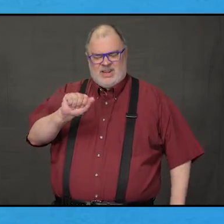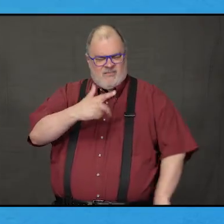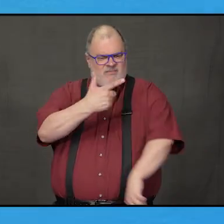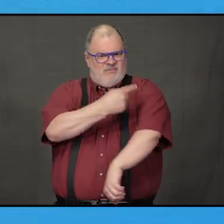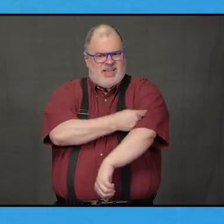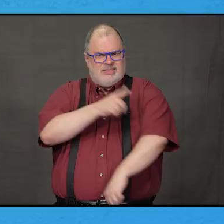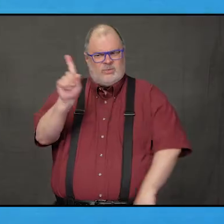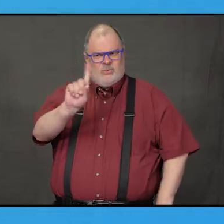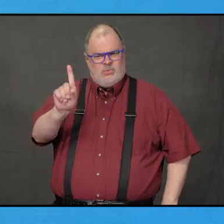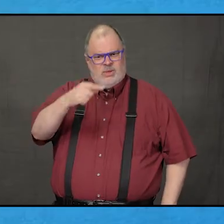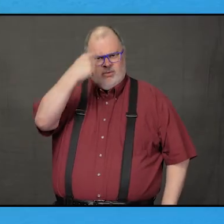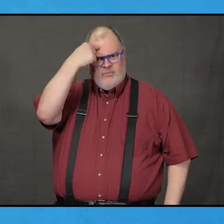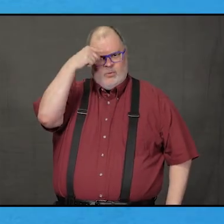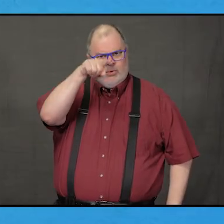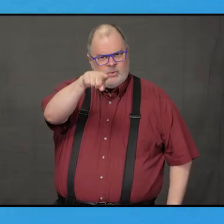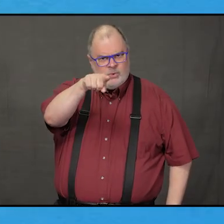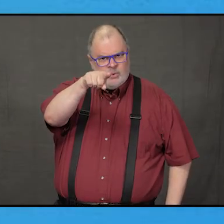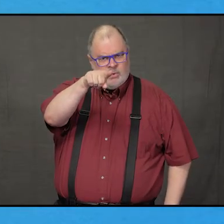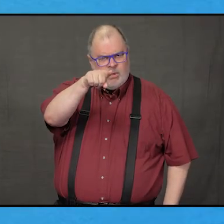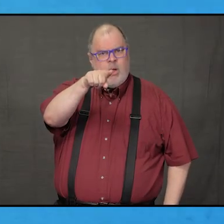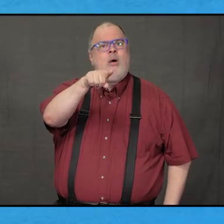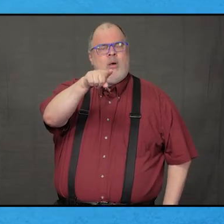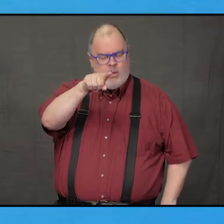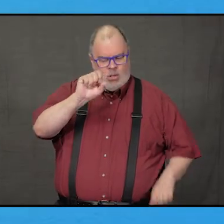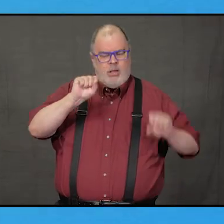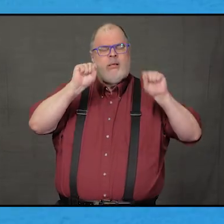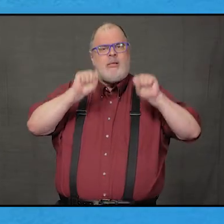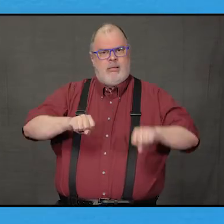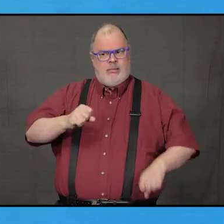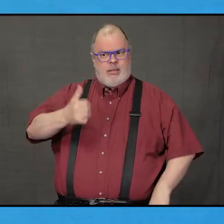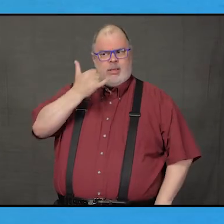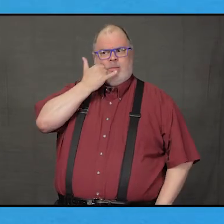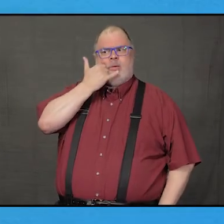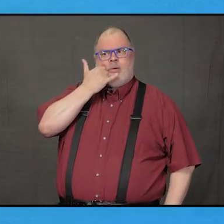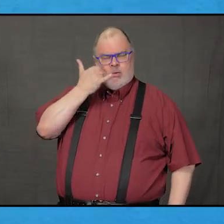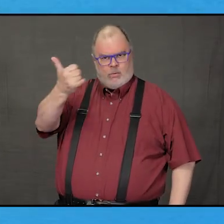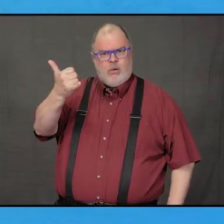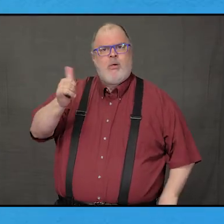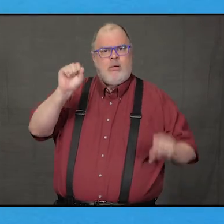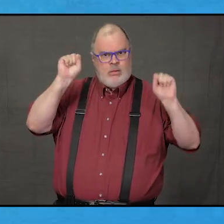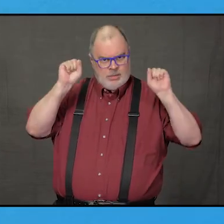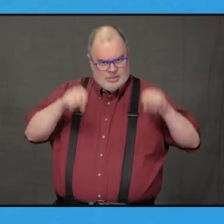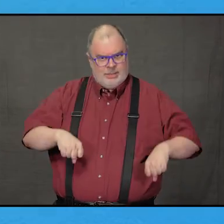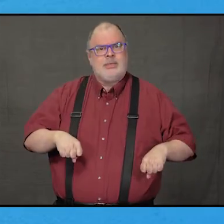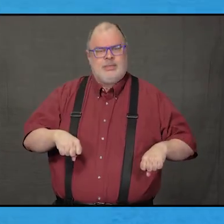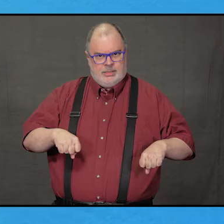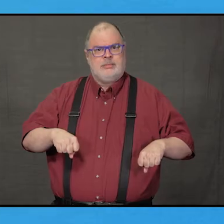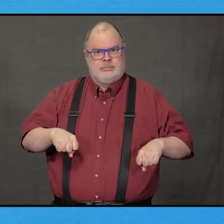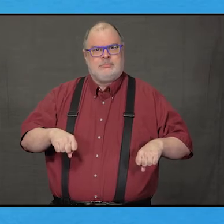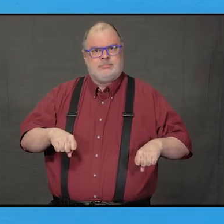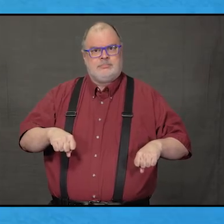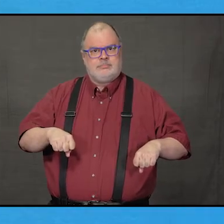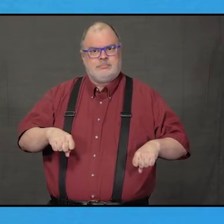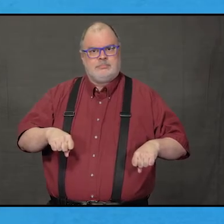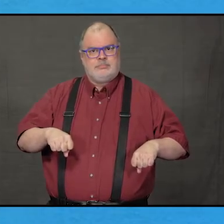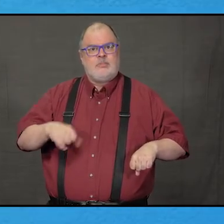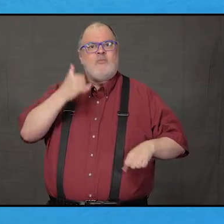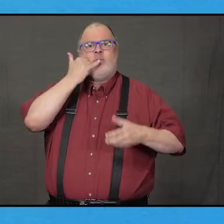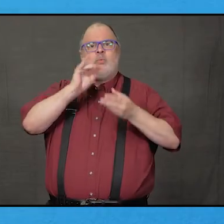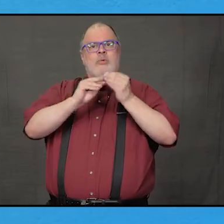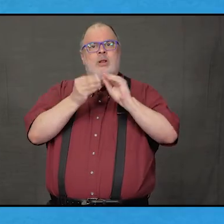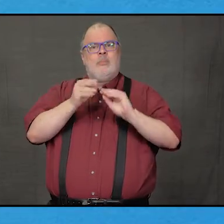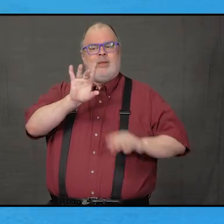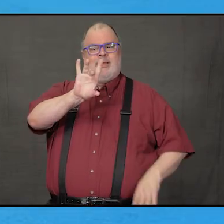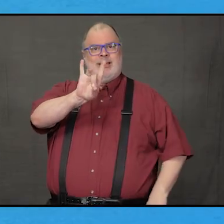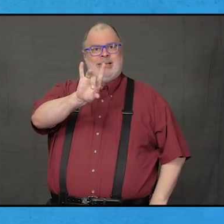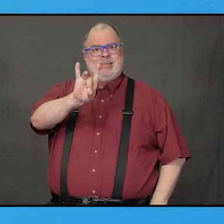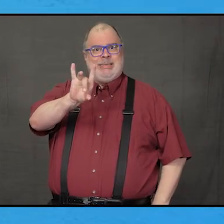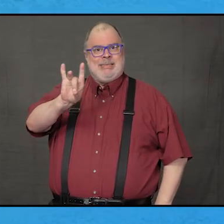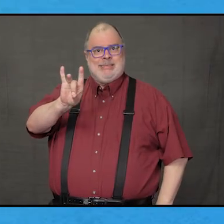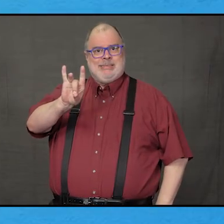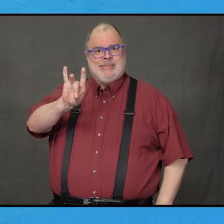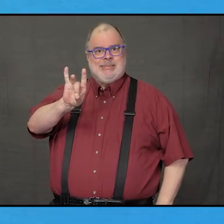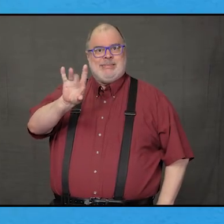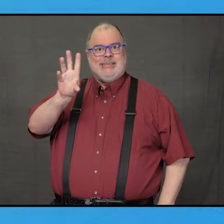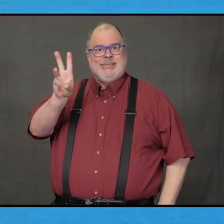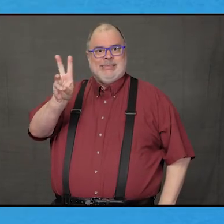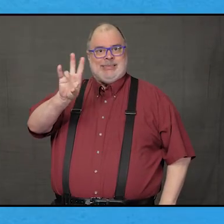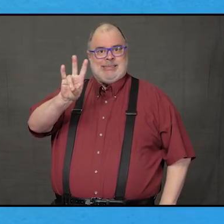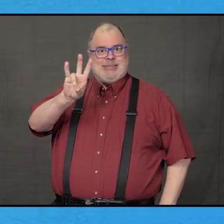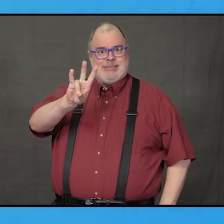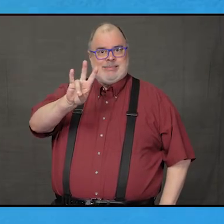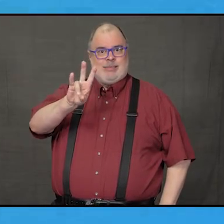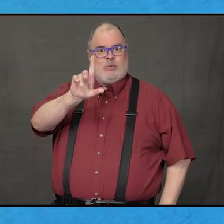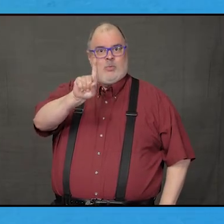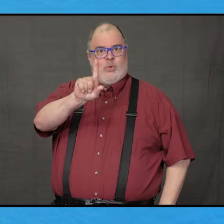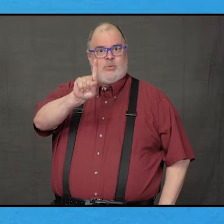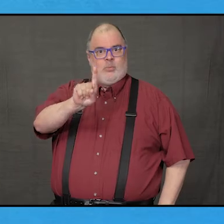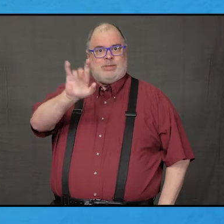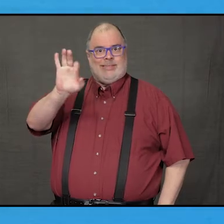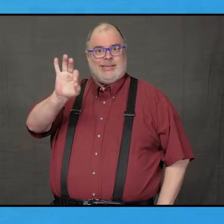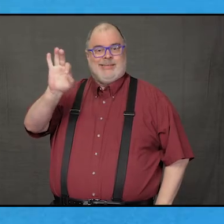Call 888-677-1199 from 9:00 AM to 8:00 PM Eastern Time or Email: DIAL@usaginganddisability.org